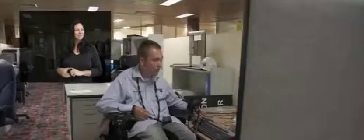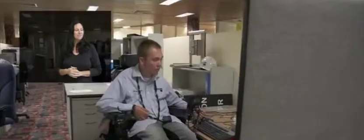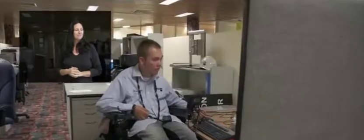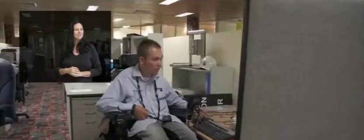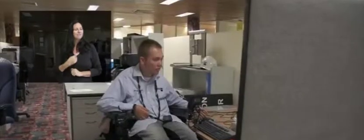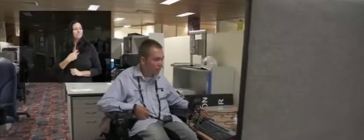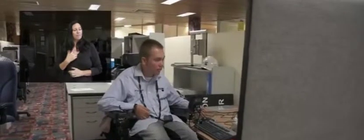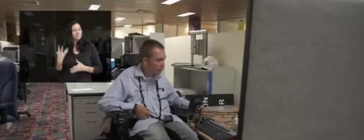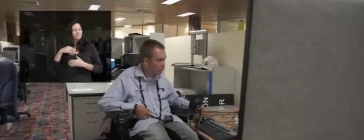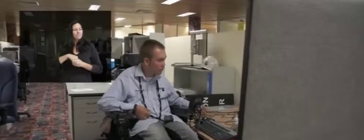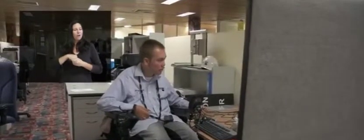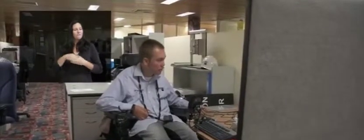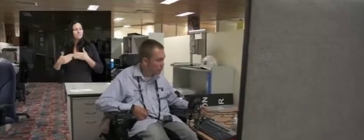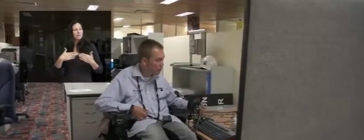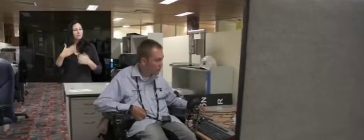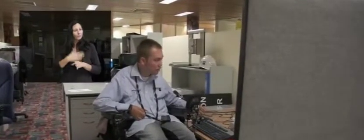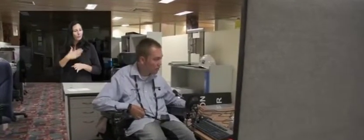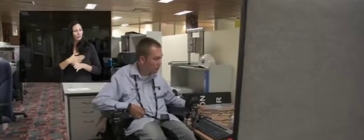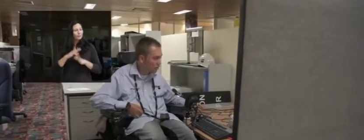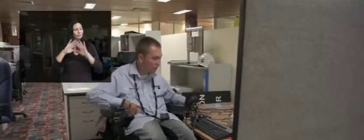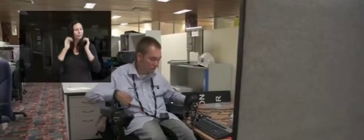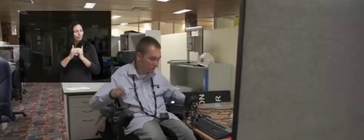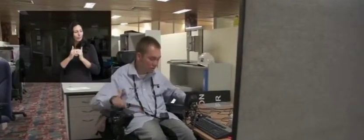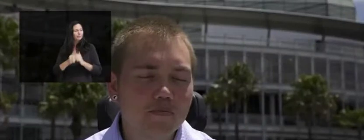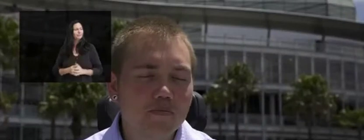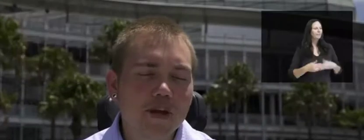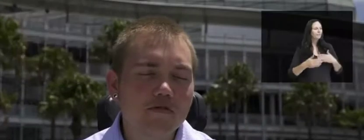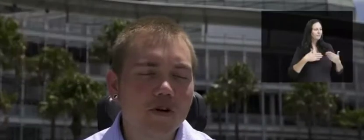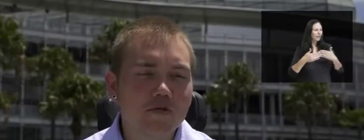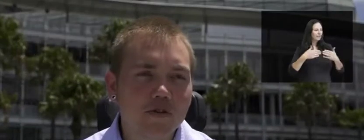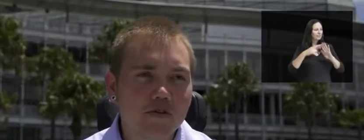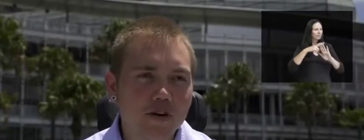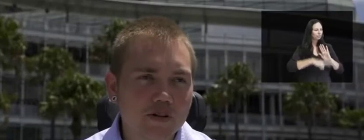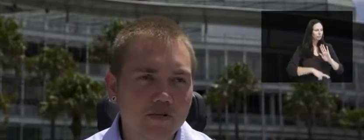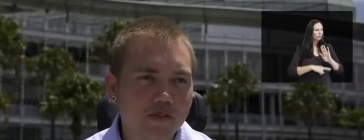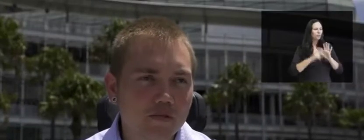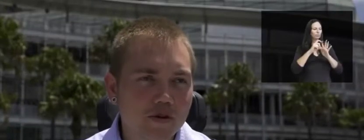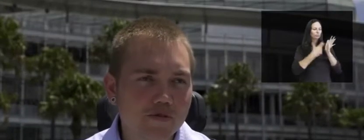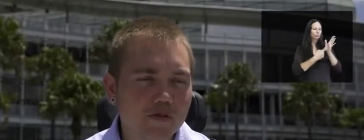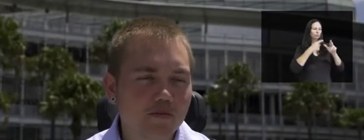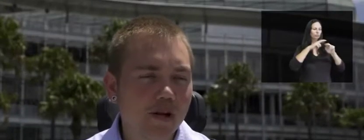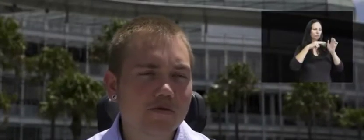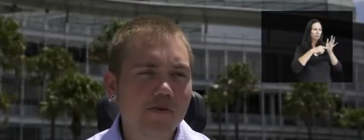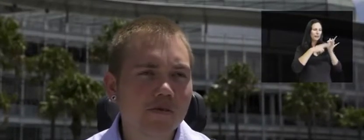So I'm an assistant contracts administrator. I've been involved with financial and commercial risk management